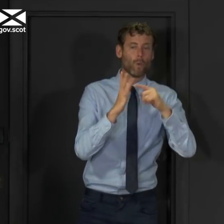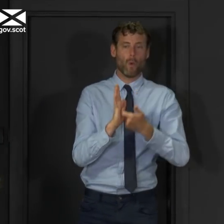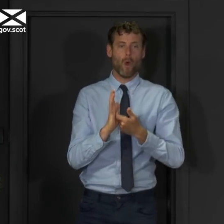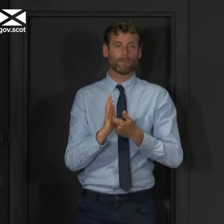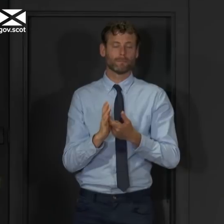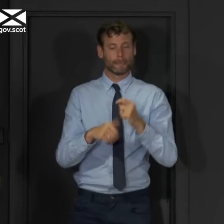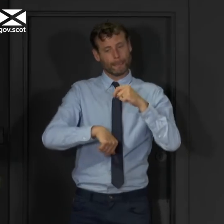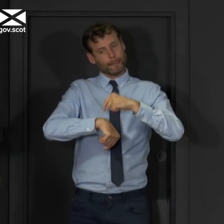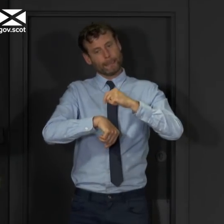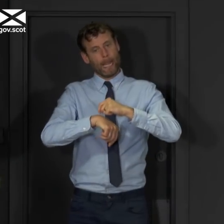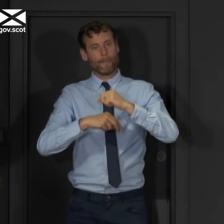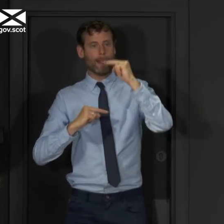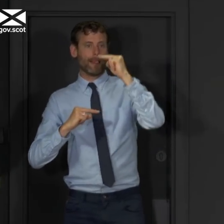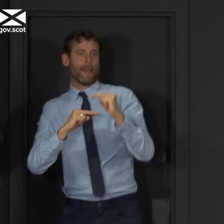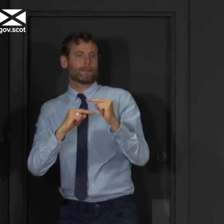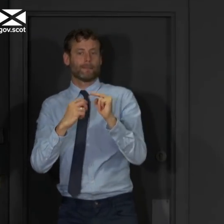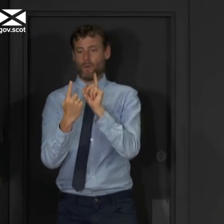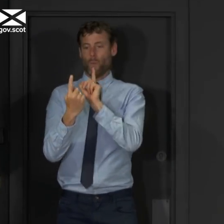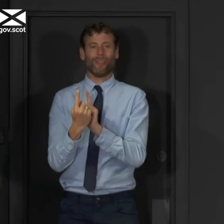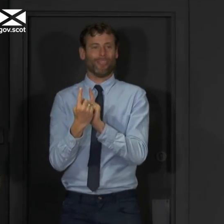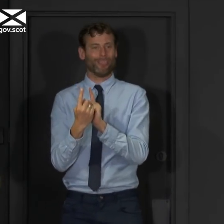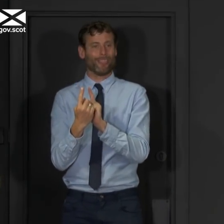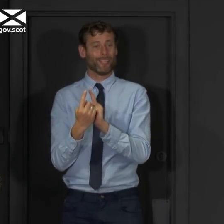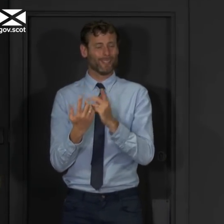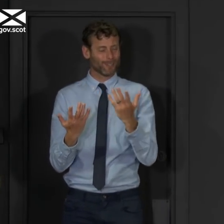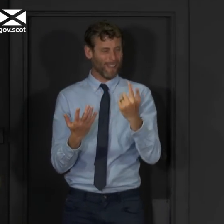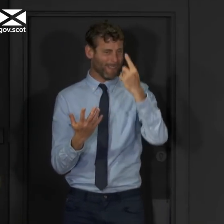So, we have to come to considered judgments about this. And remember, coming back to the